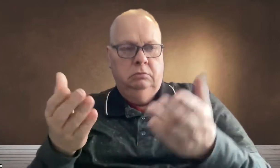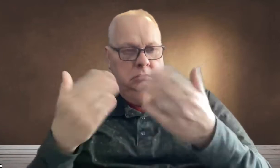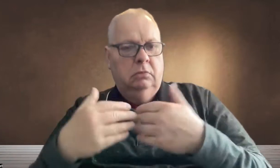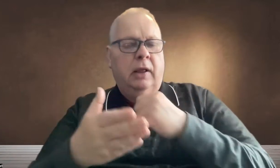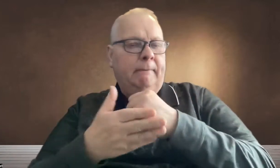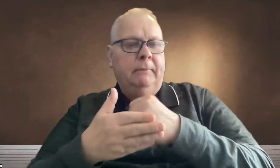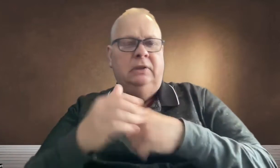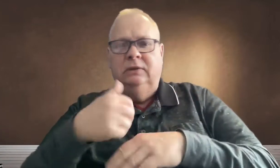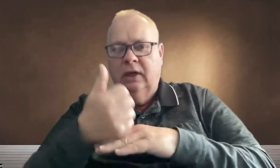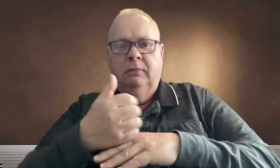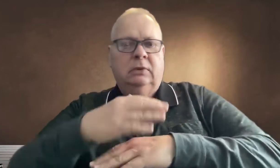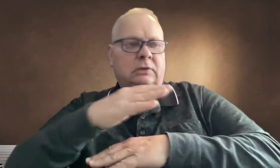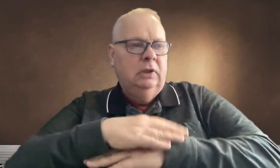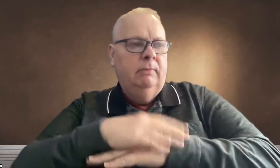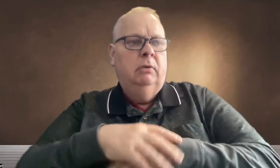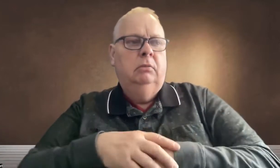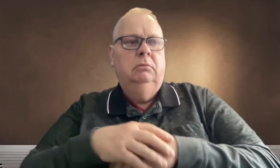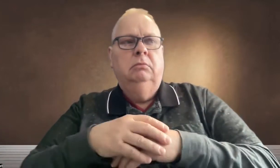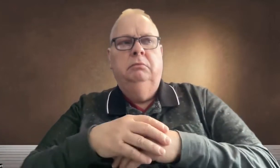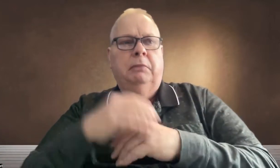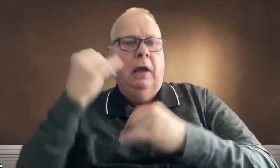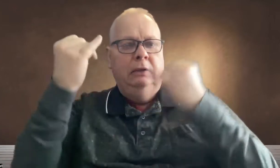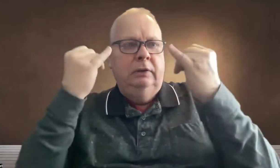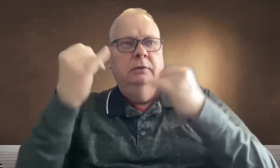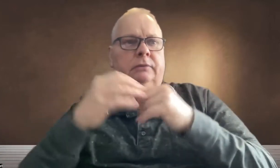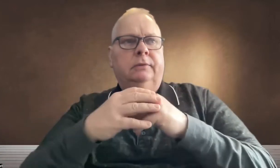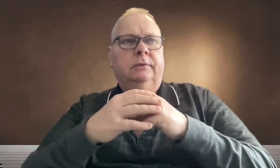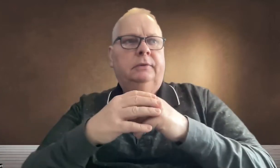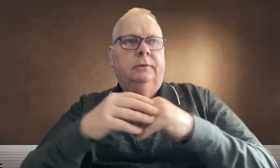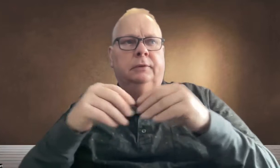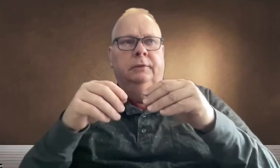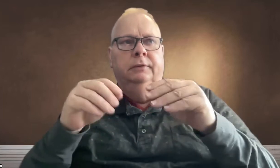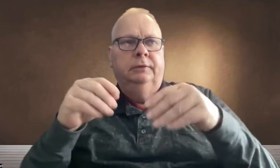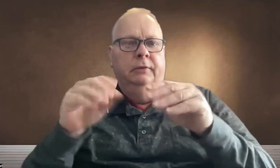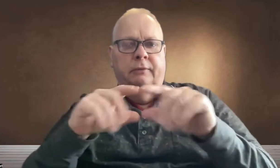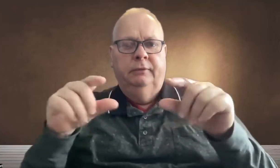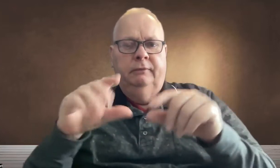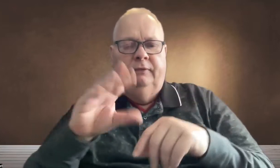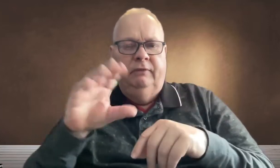On the committee you would come help set up tables, share ideas, help sell 50/50 tickets,